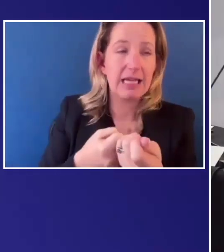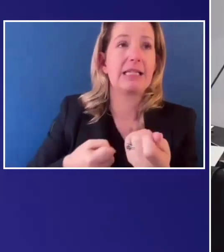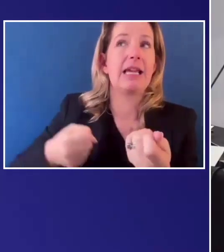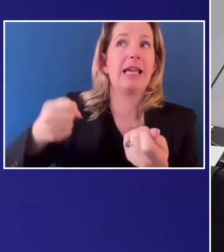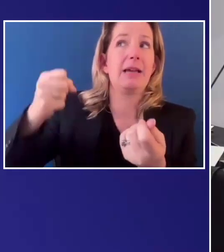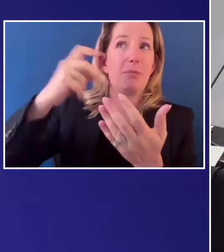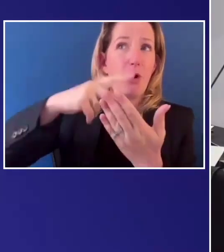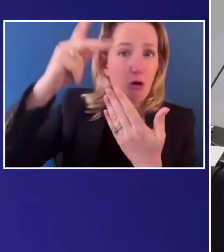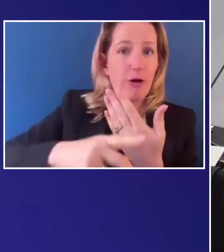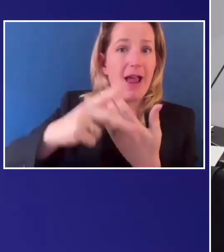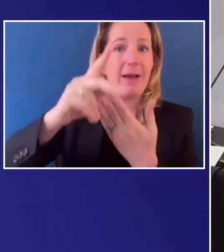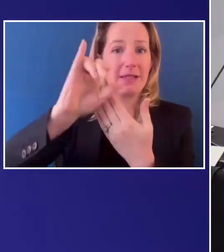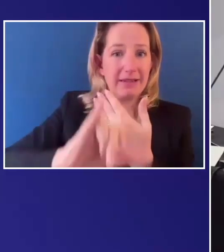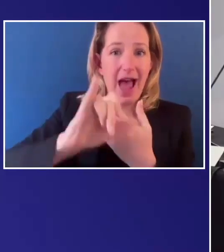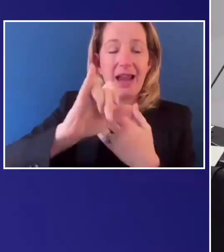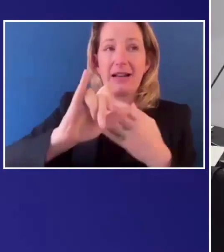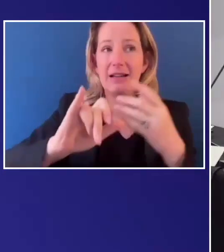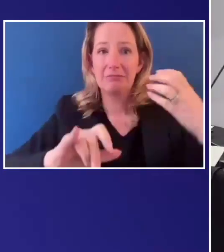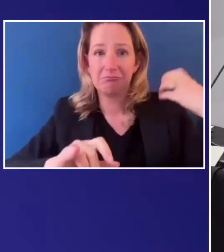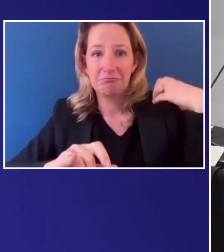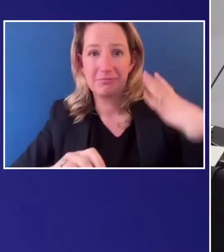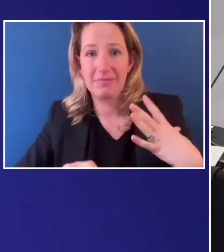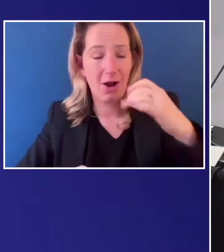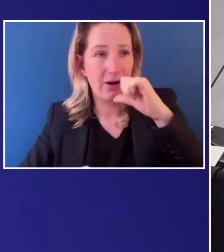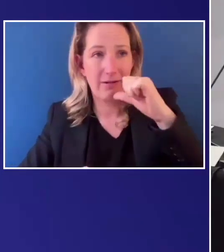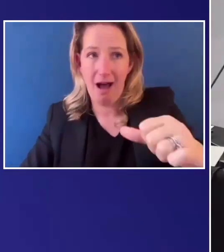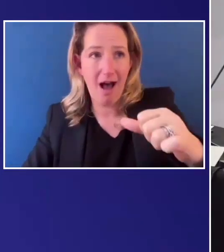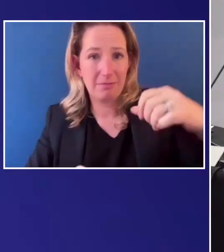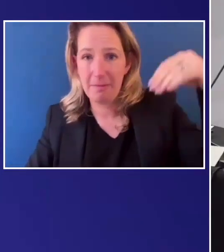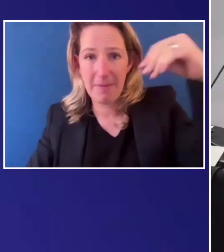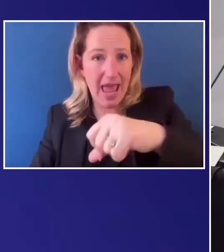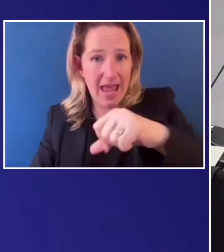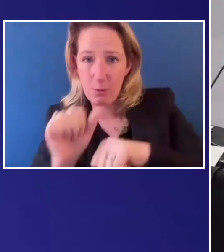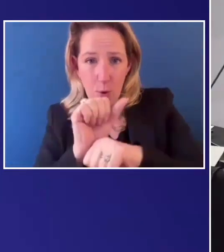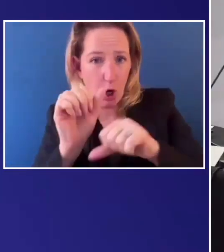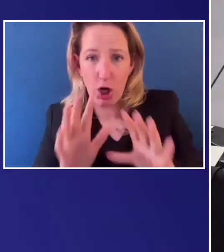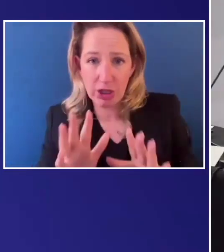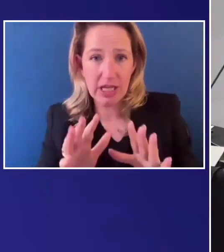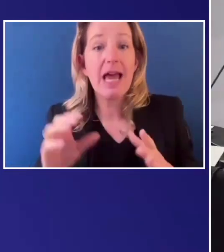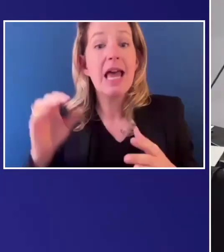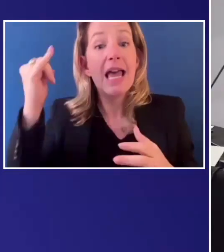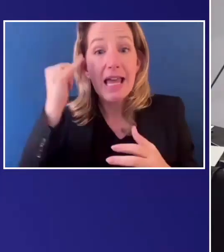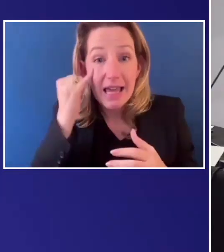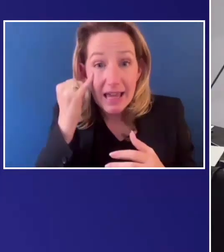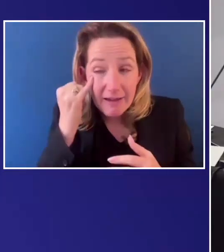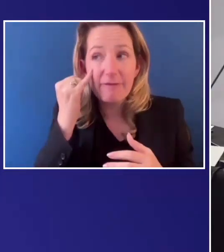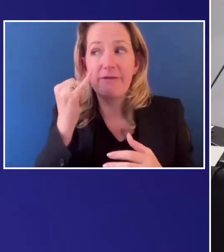personal services, if 100% of those programs, the, the median earnings are below the typical earnings of a high school